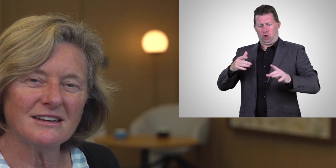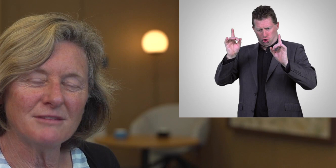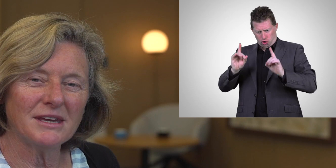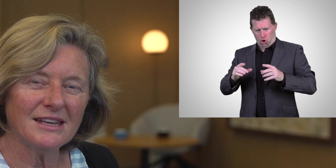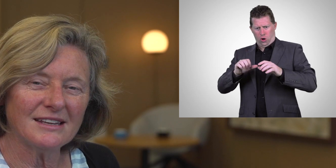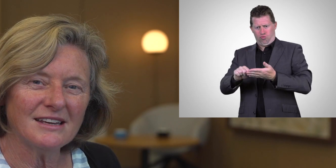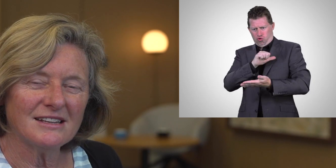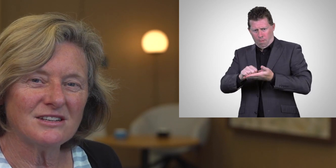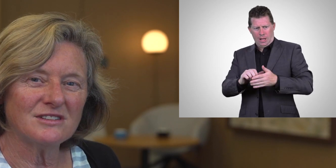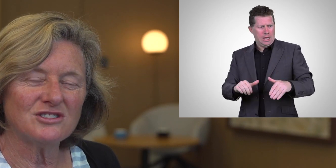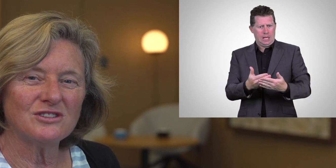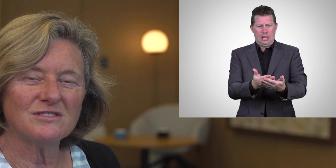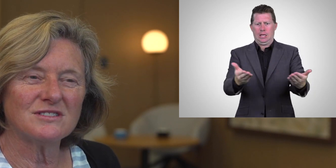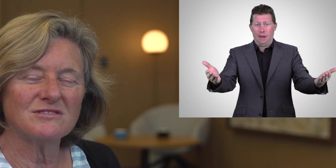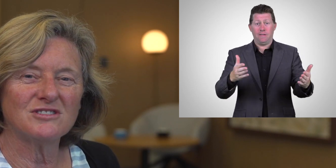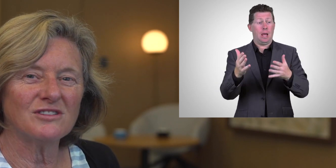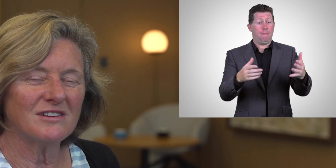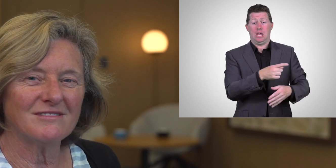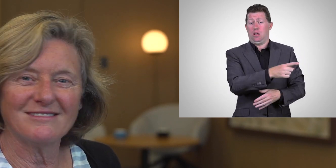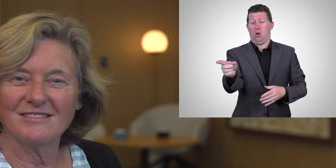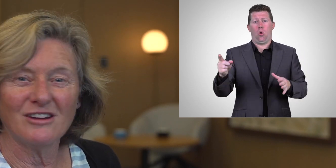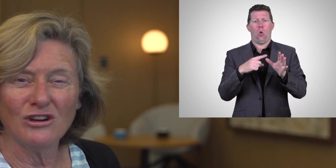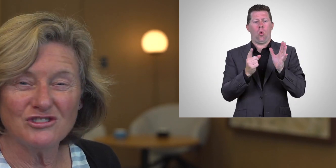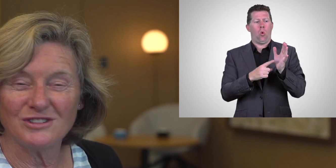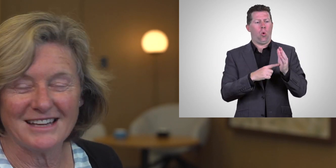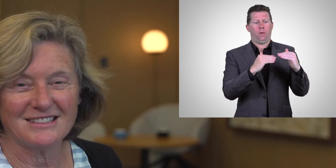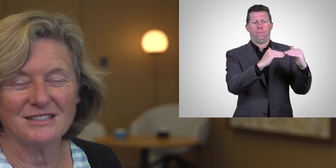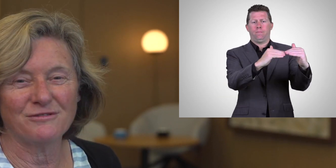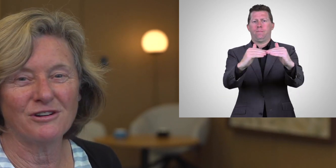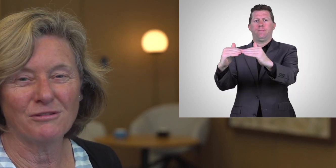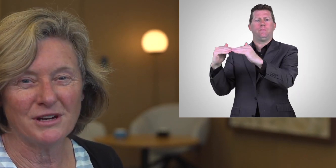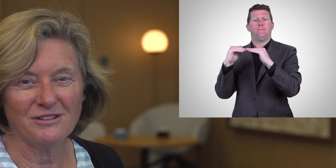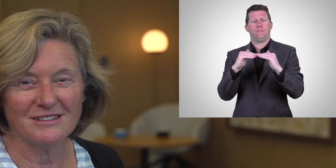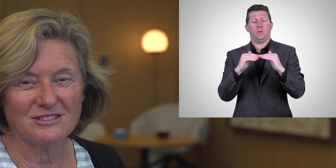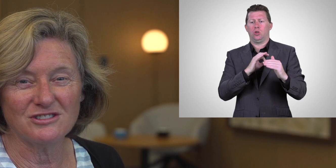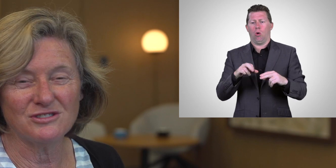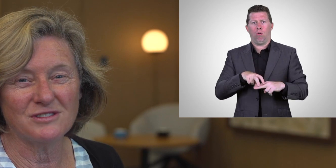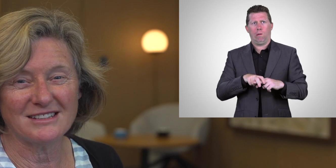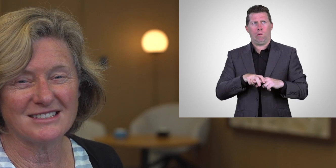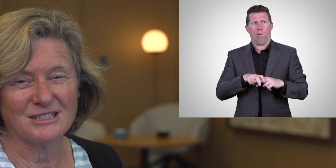the beginning so that students don't... no student has to sit for a long period to do that assessment